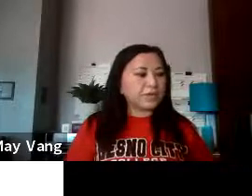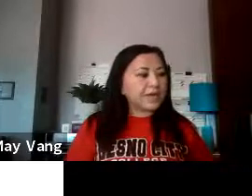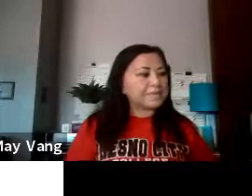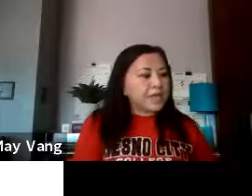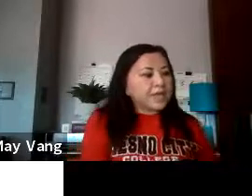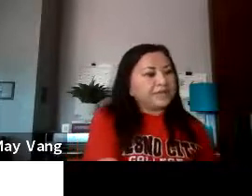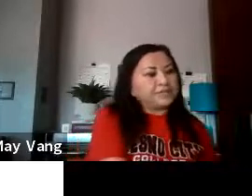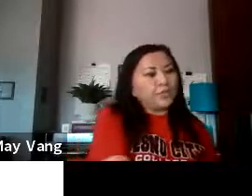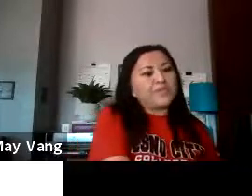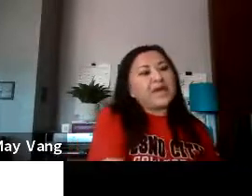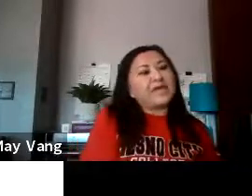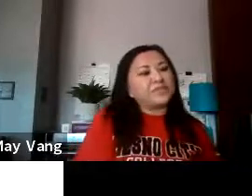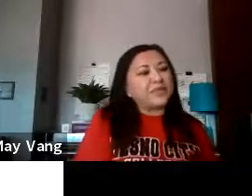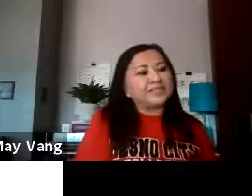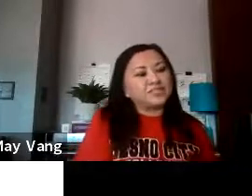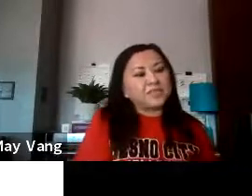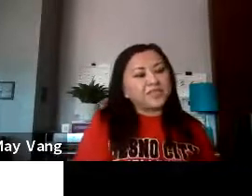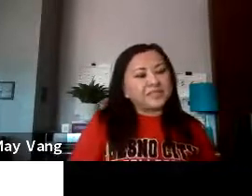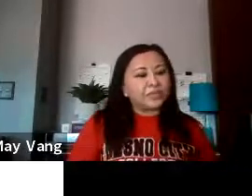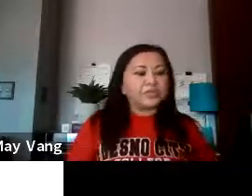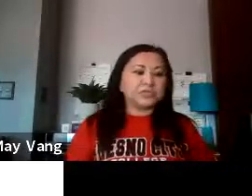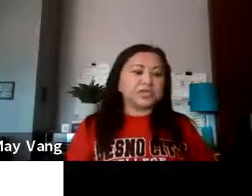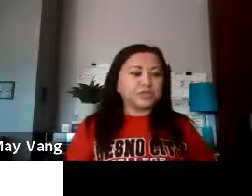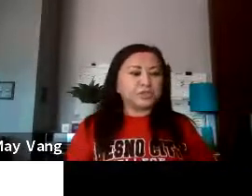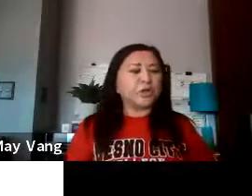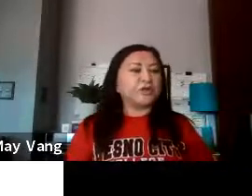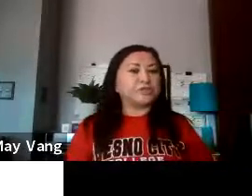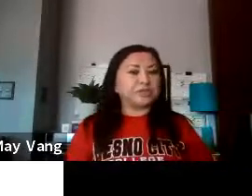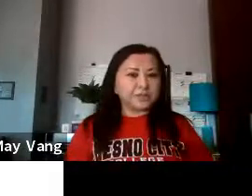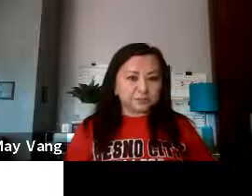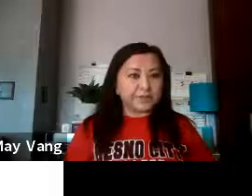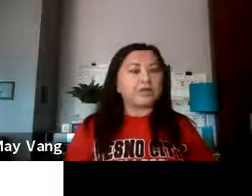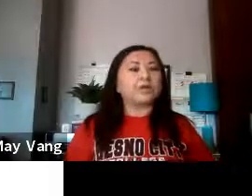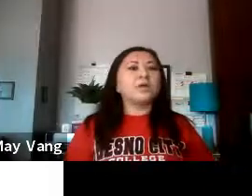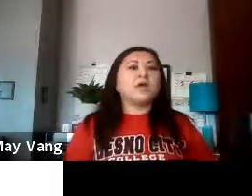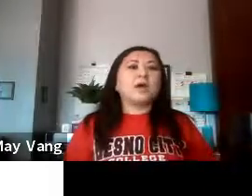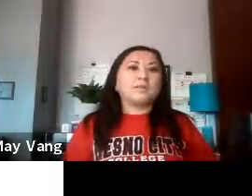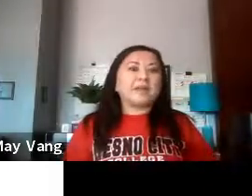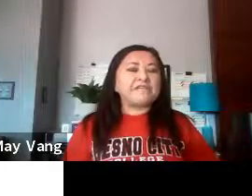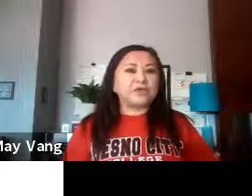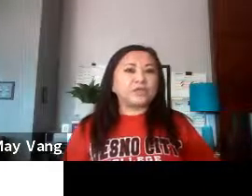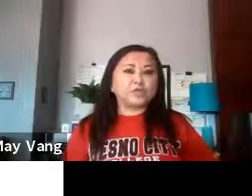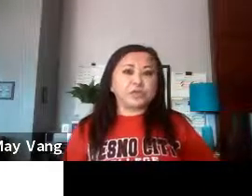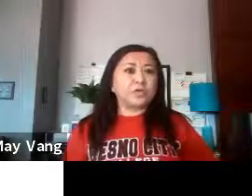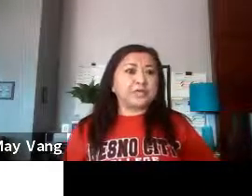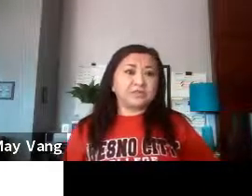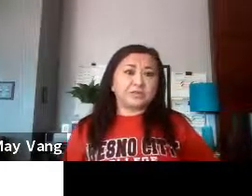Okay. And so with that, you know, that's just some of the things that we do to get to know our students better. And I feel that trio is